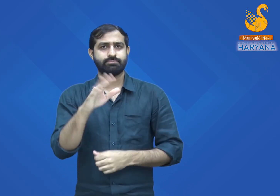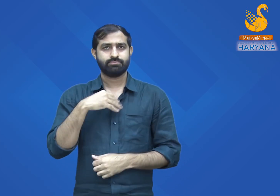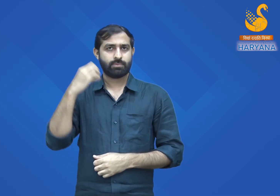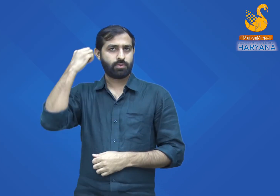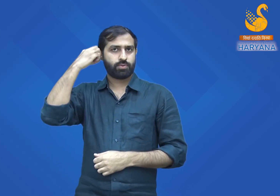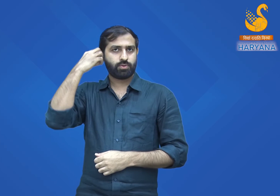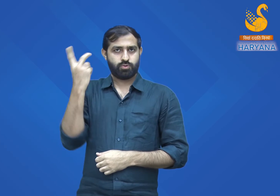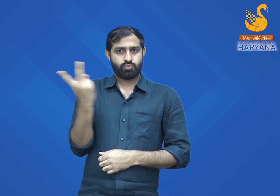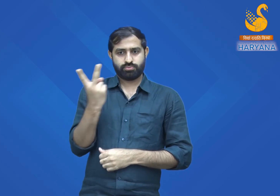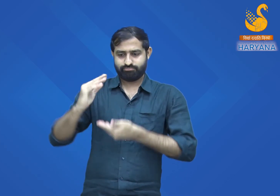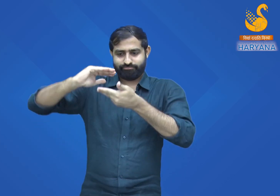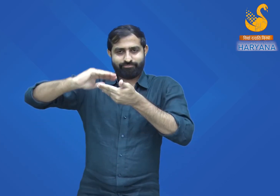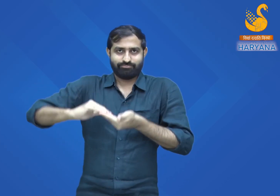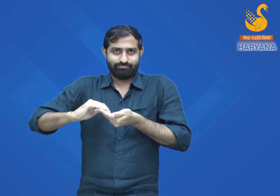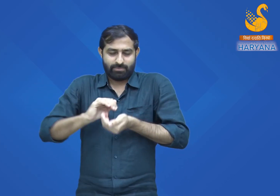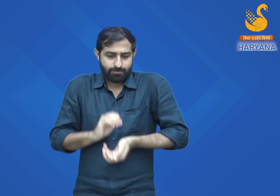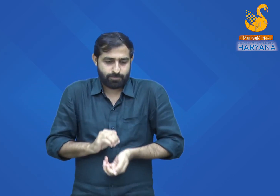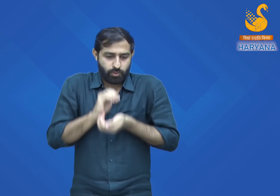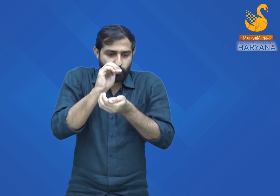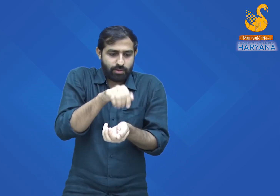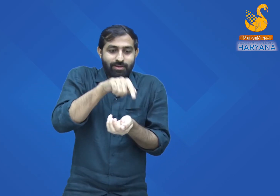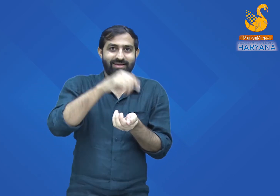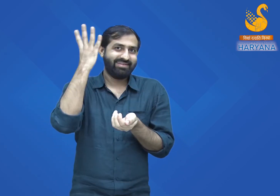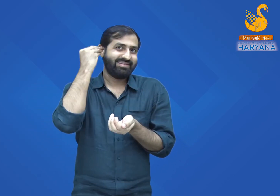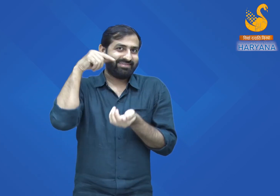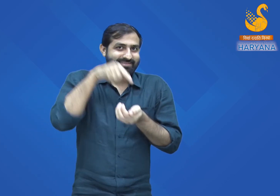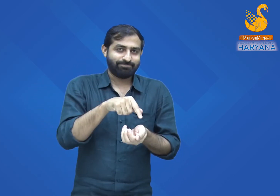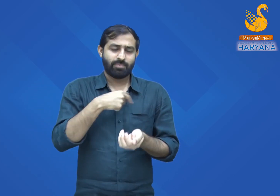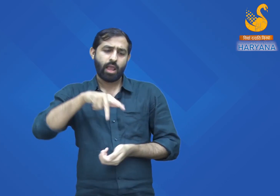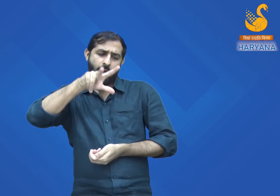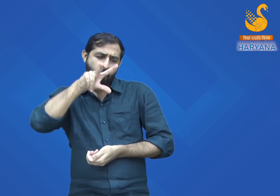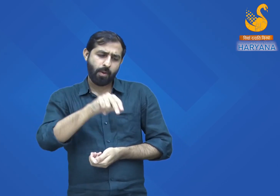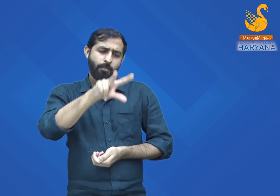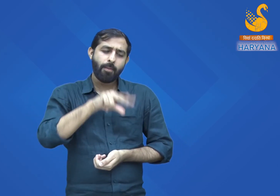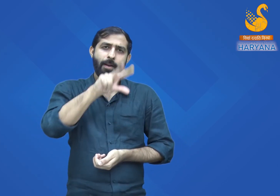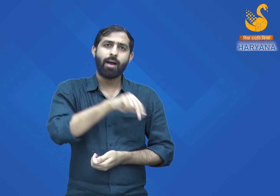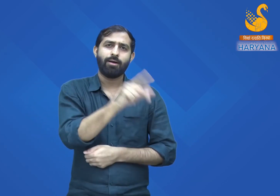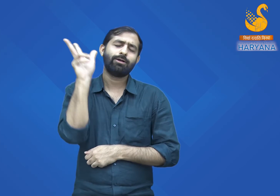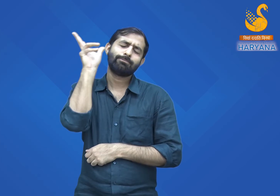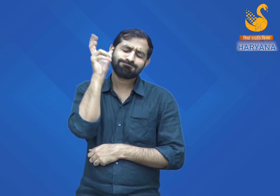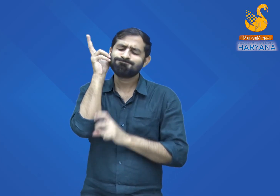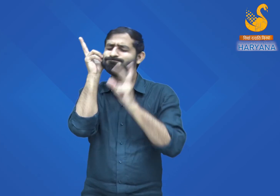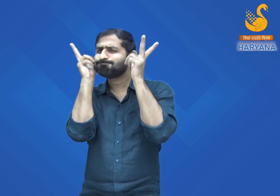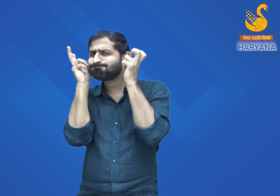To illustrate his point he says that man is drawn to the world through his mother. The mother is the first point of contact